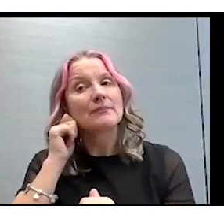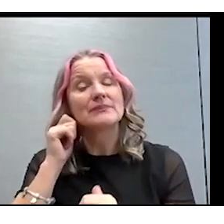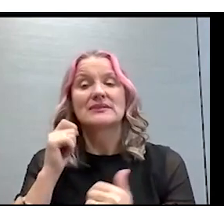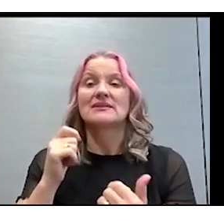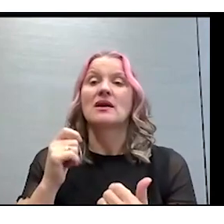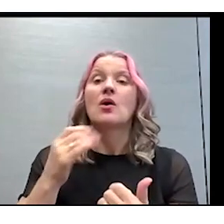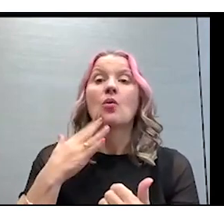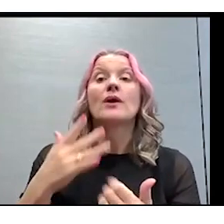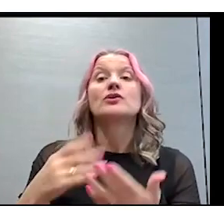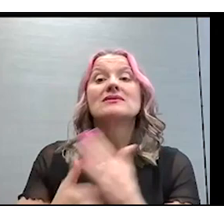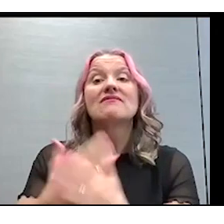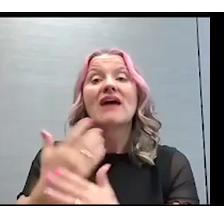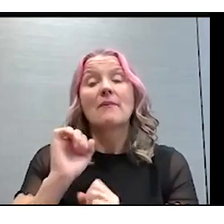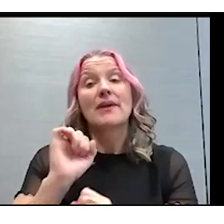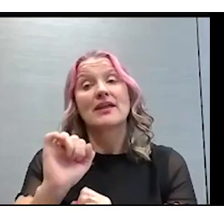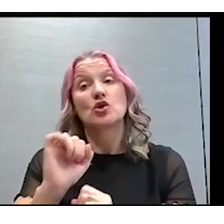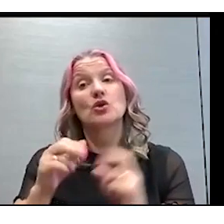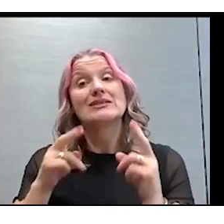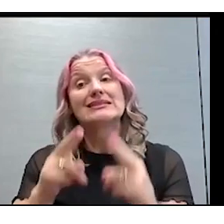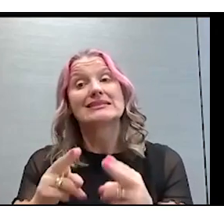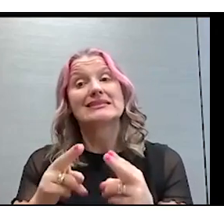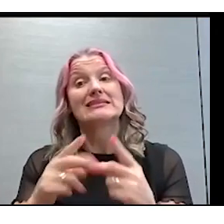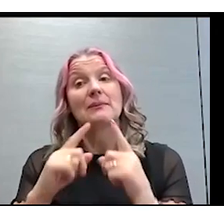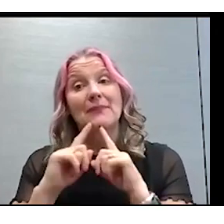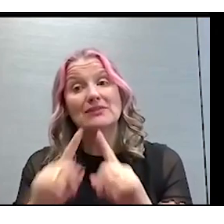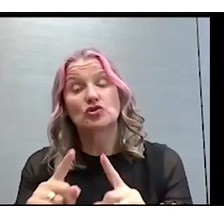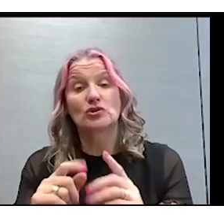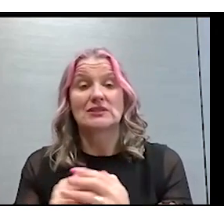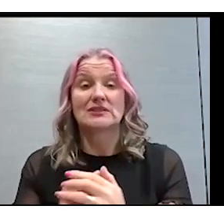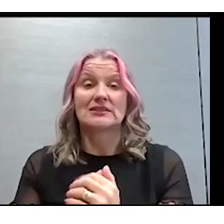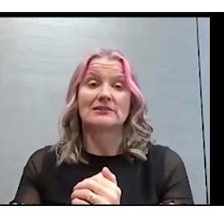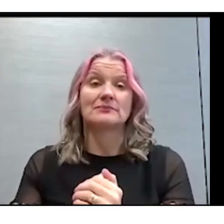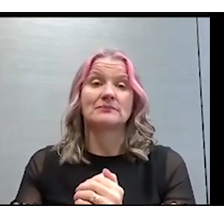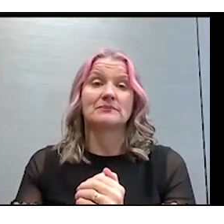developing the system messages, what are the things you need to take into account?